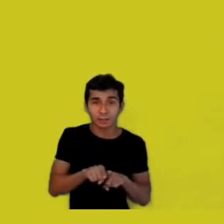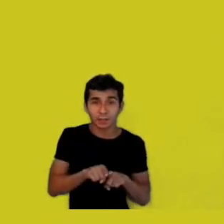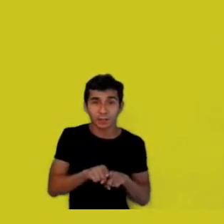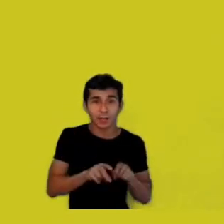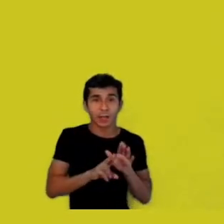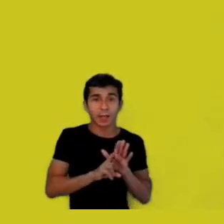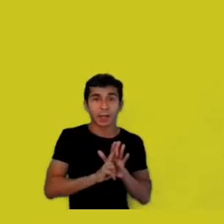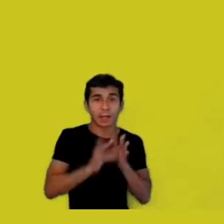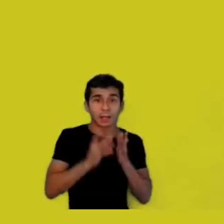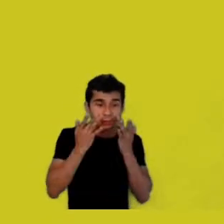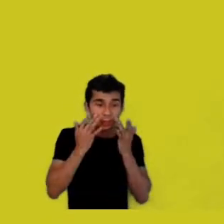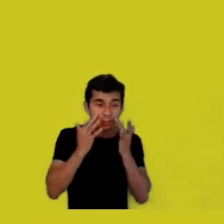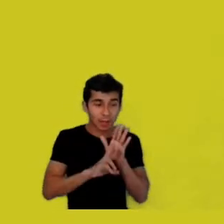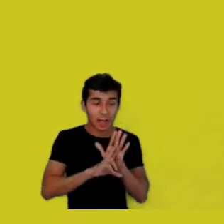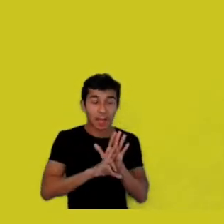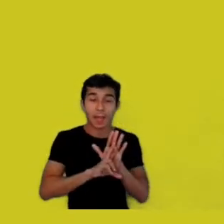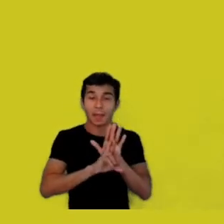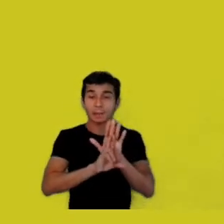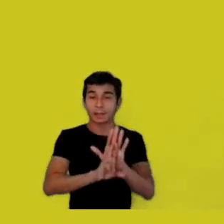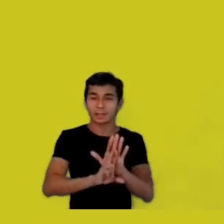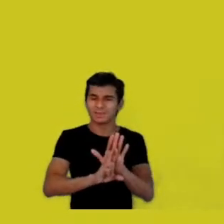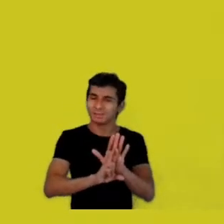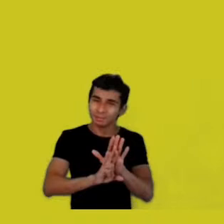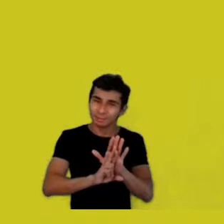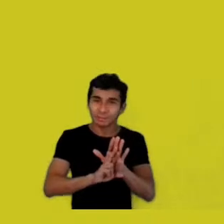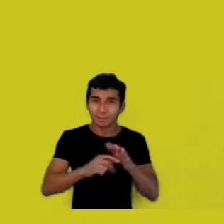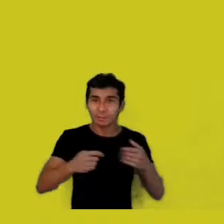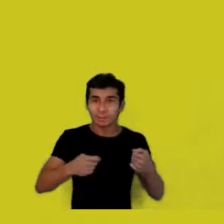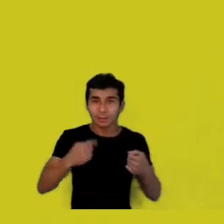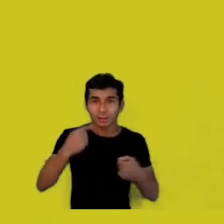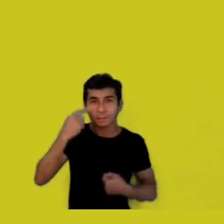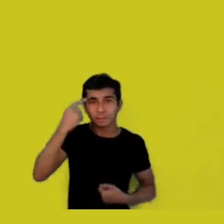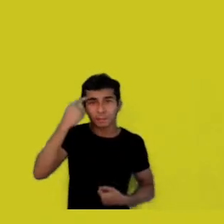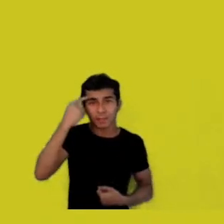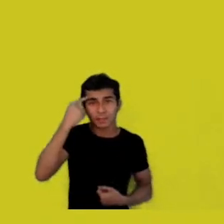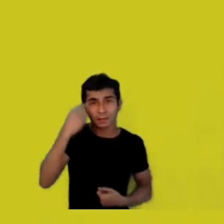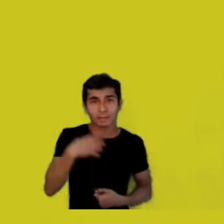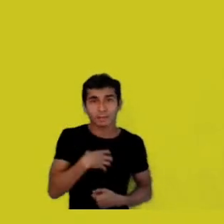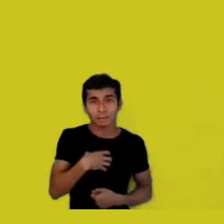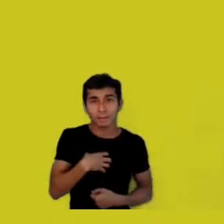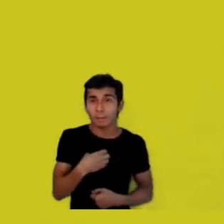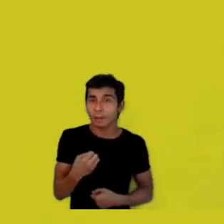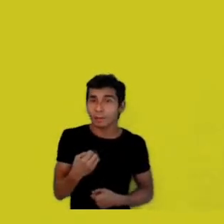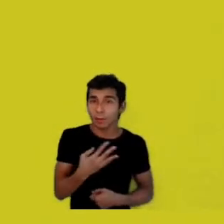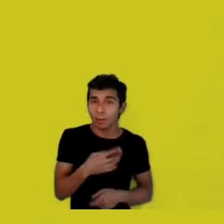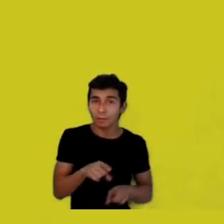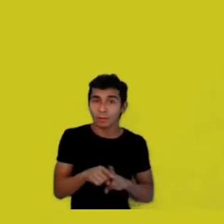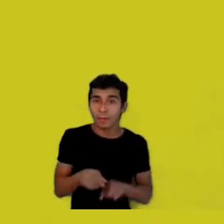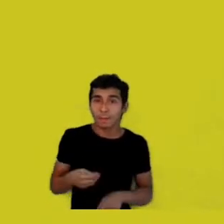thinking about a presentification, and in the crossroads of time